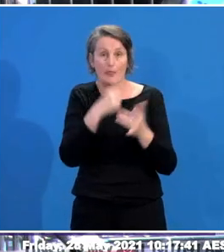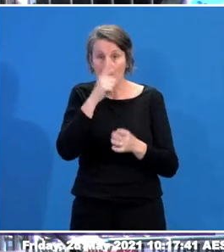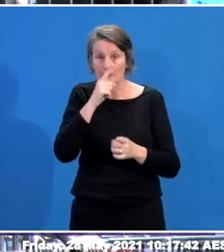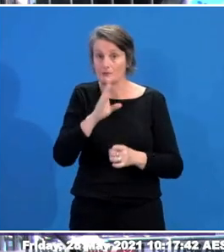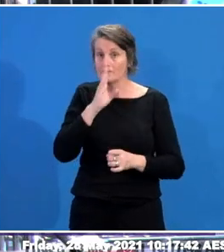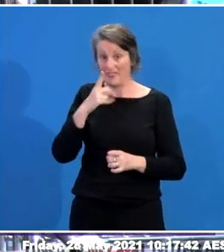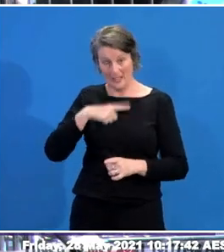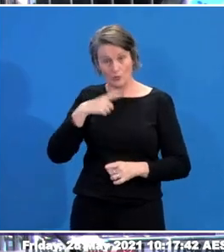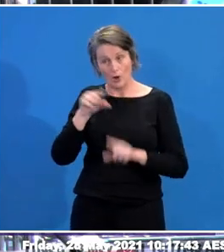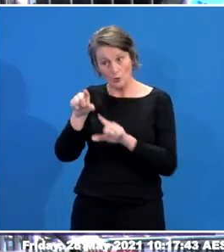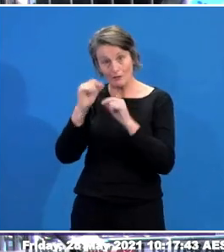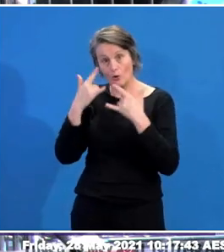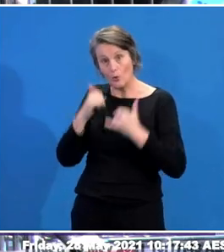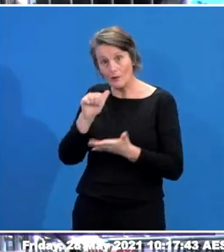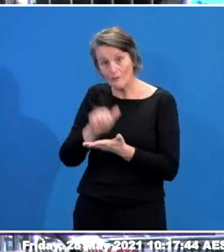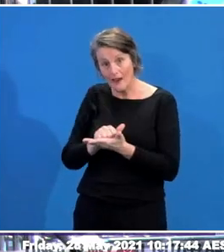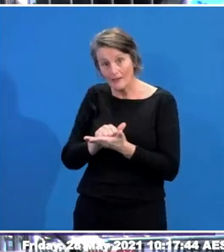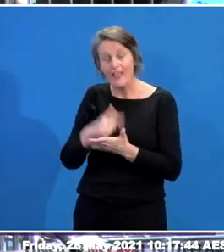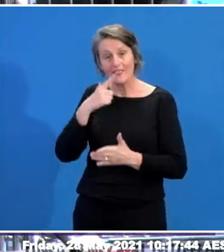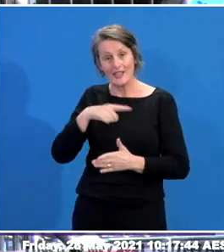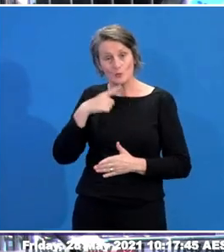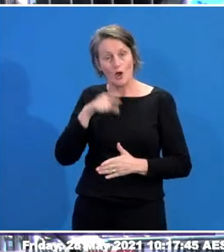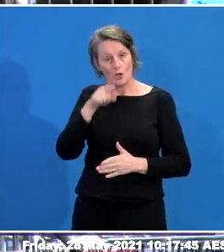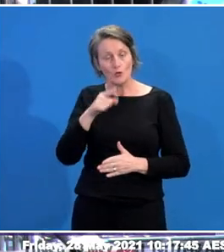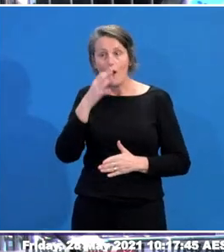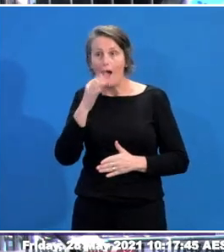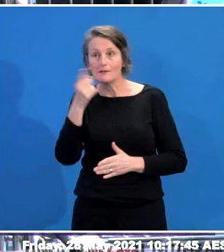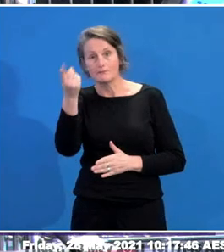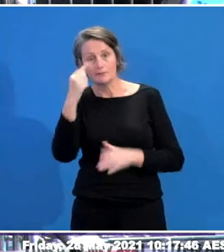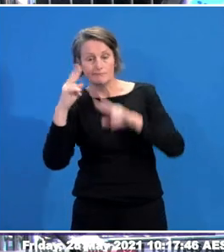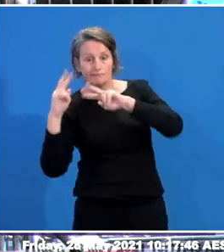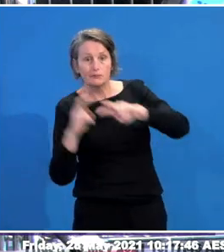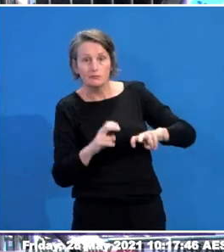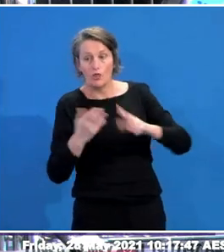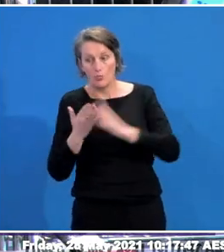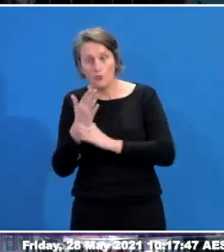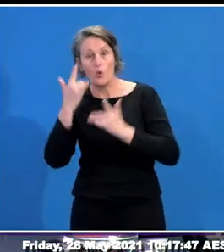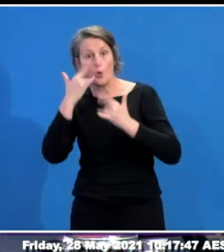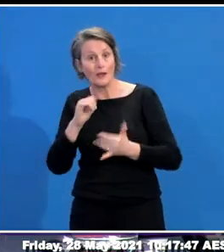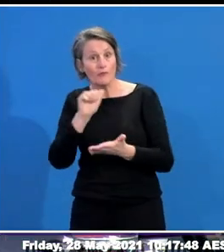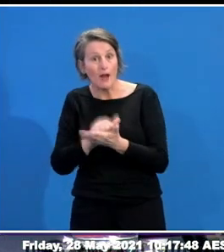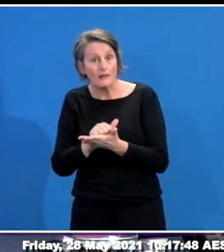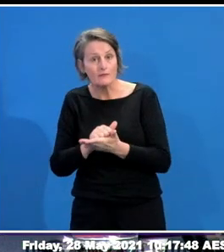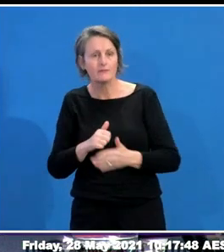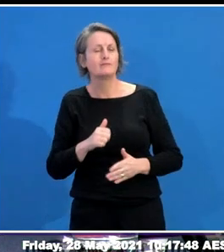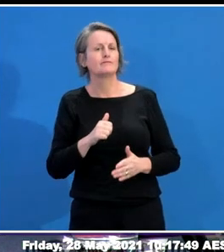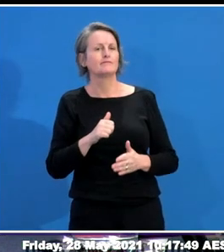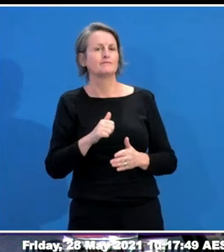That was the purpose of seeking these investigations to be done through the lawyers; isn't that right? I object to that question.